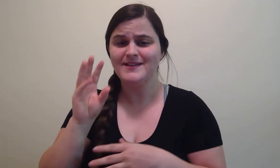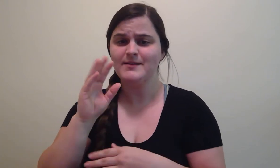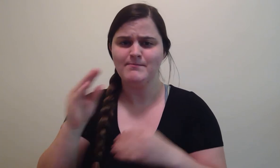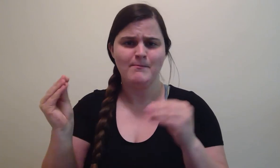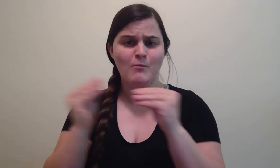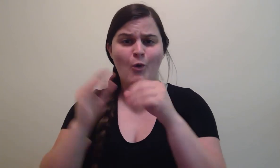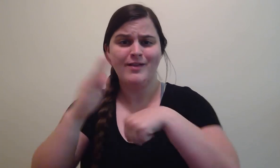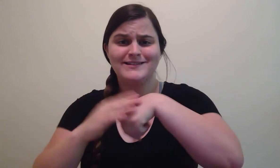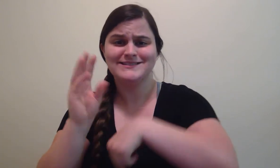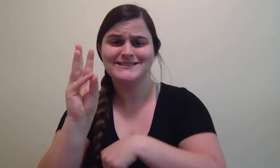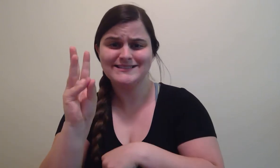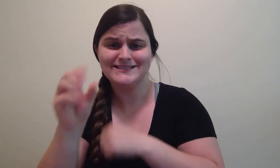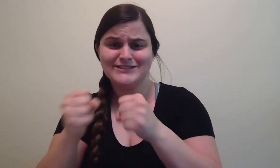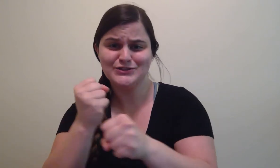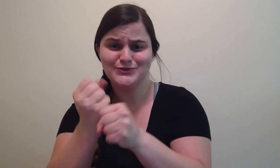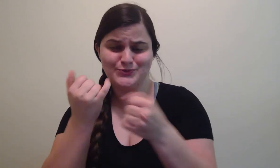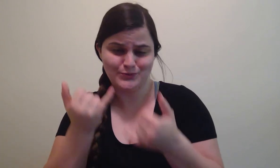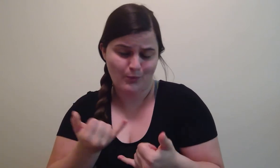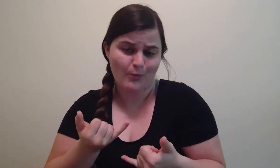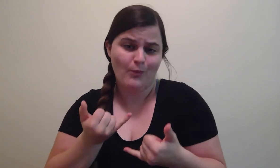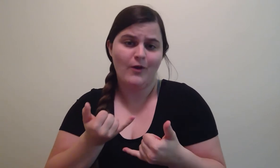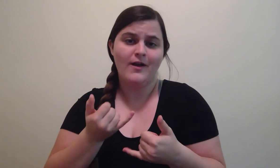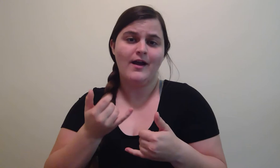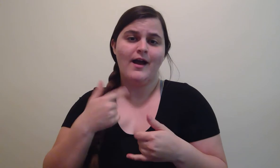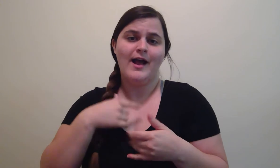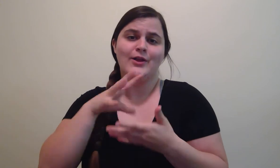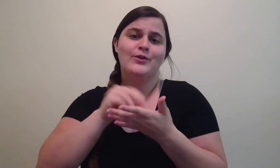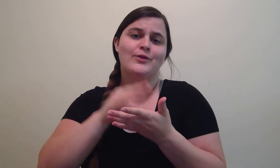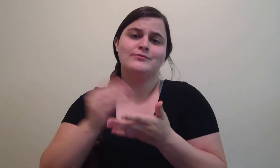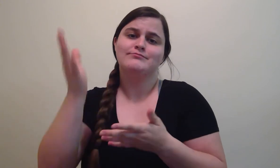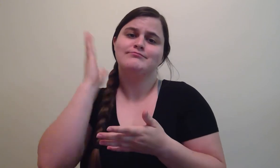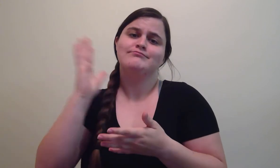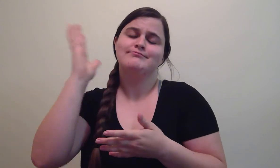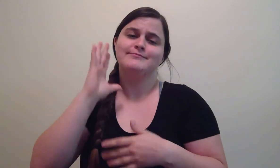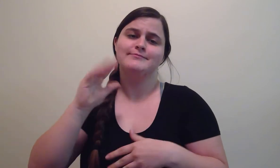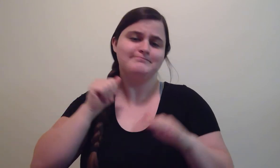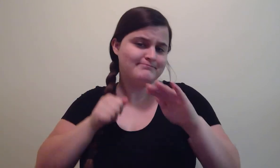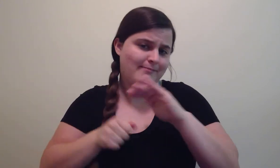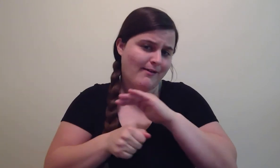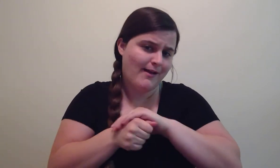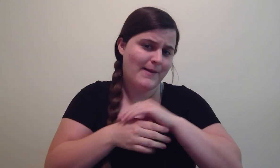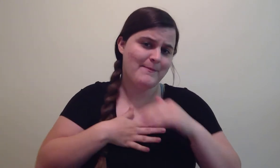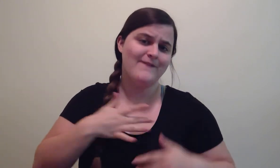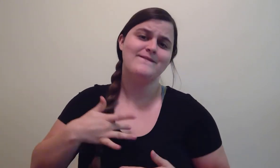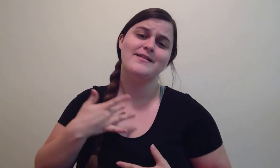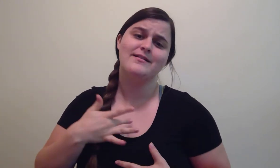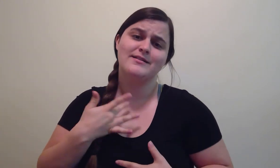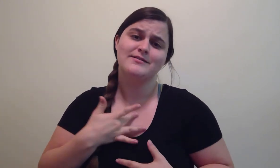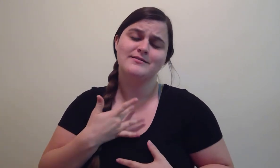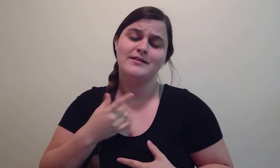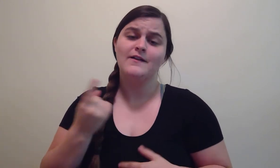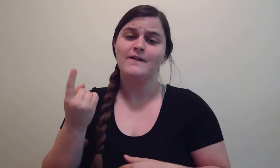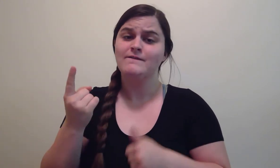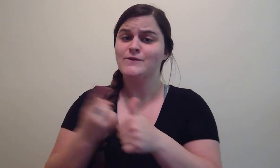It's been over six years now, and I learned long ago to hide my feelings, but oh, those first days.